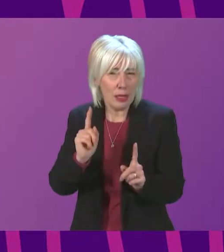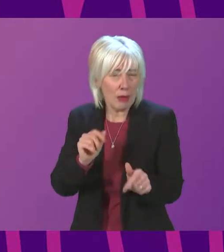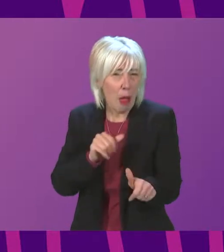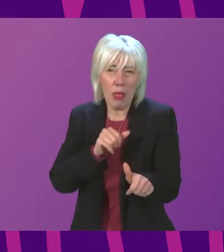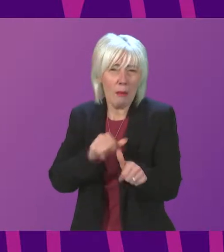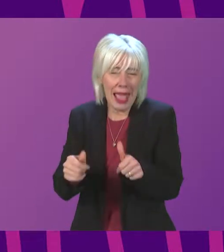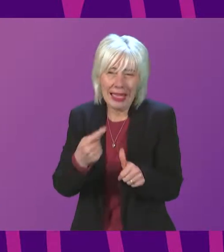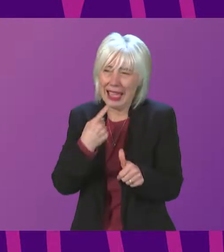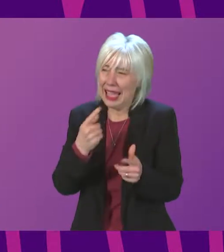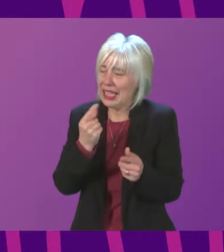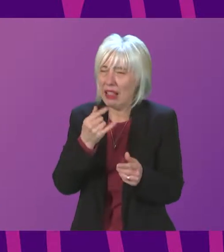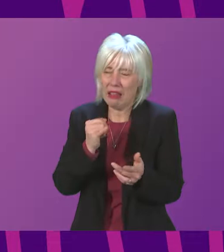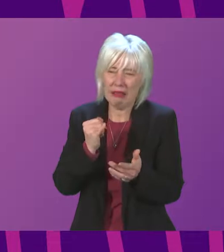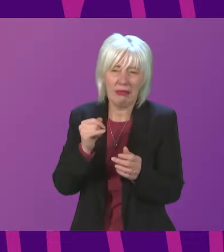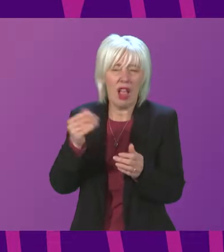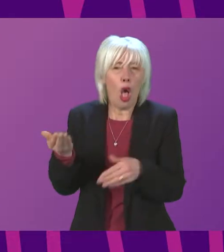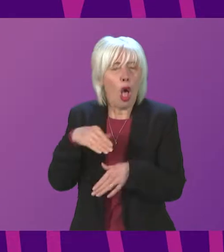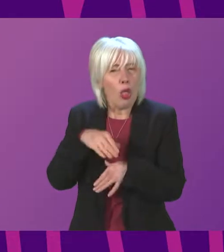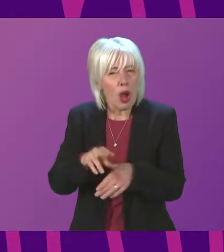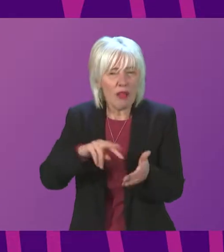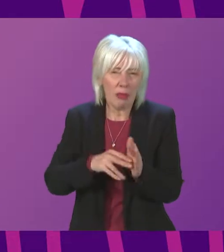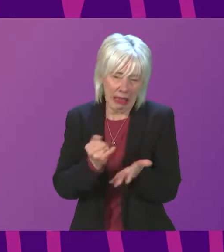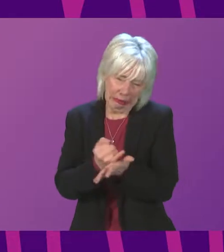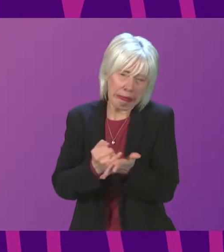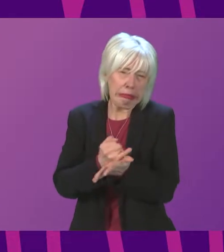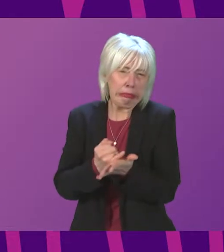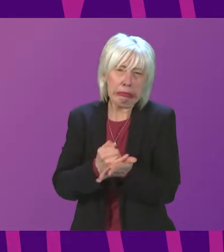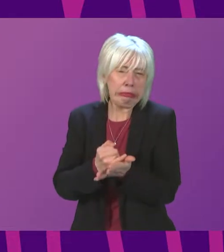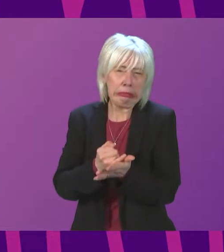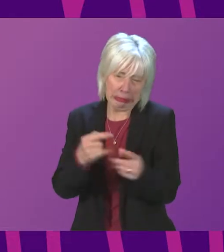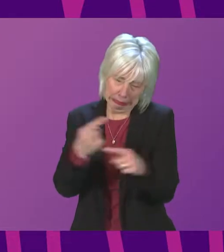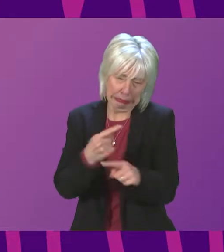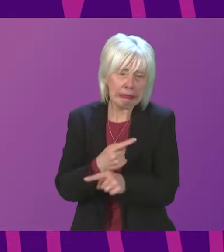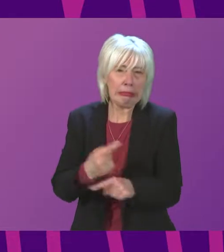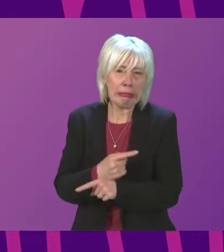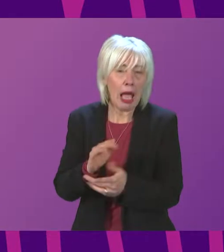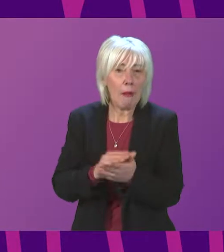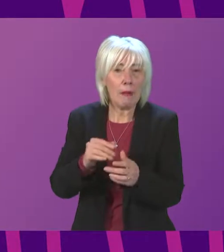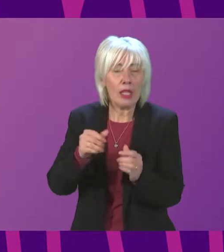recovery plan that will actually make waiting lists longer? No.